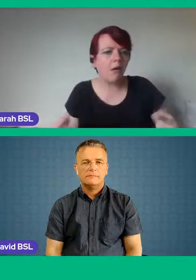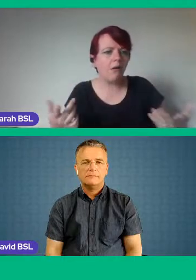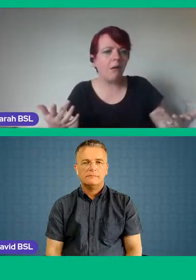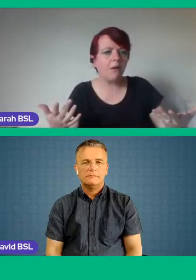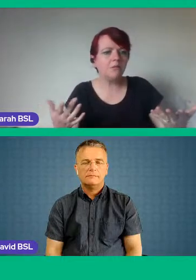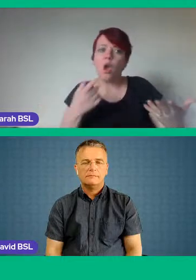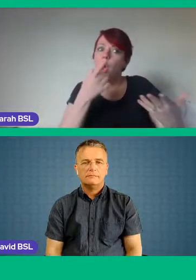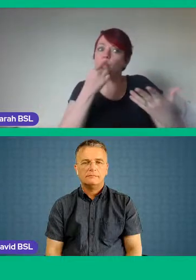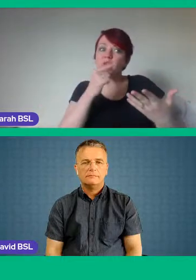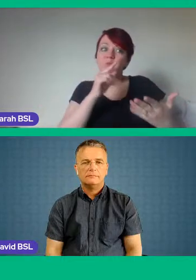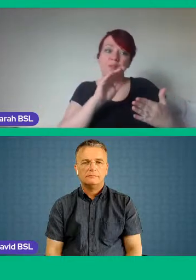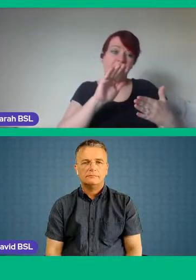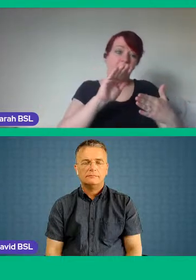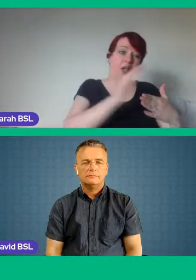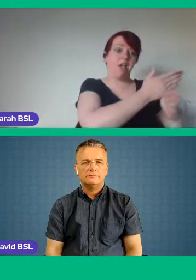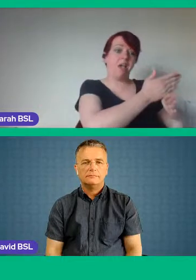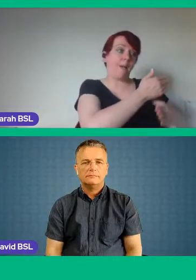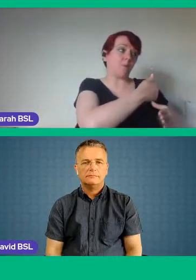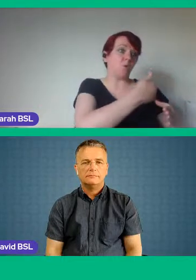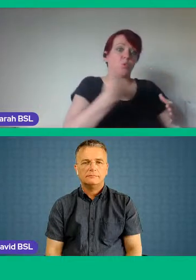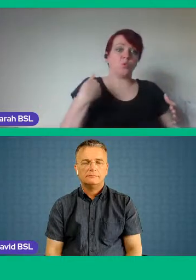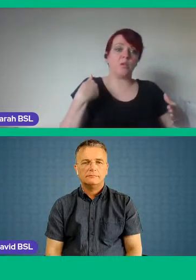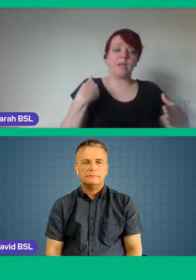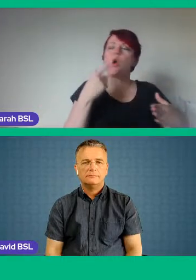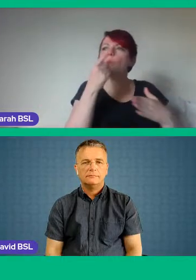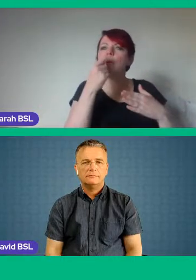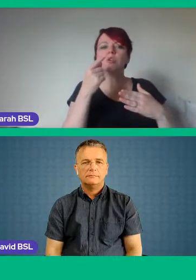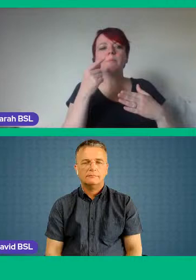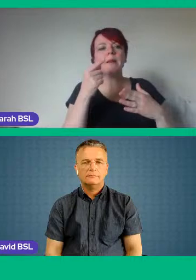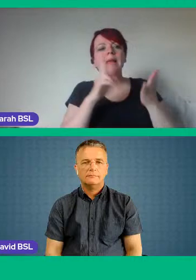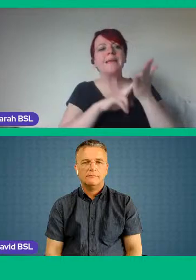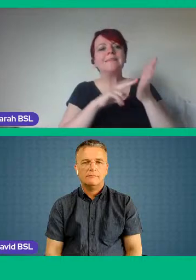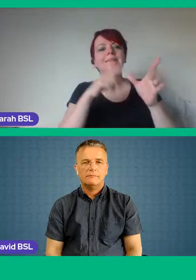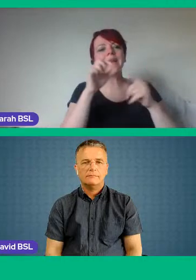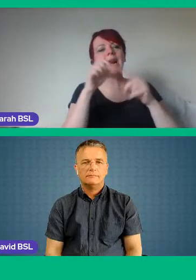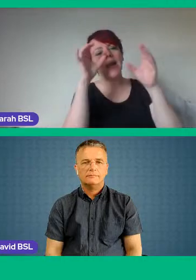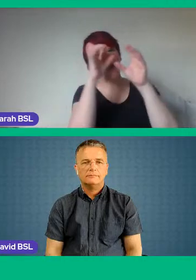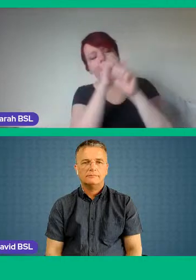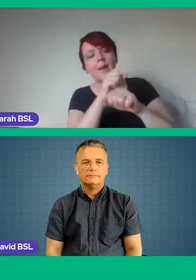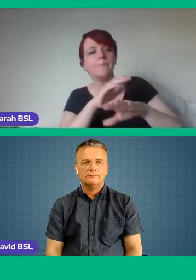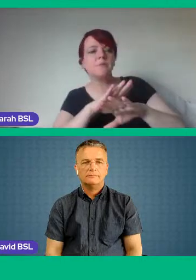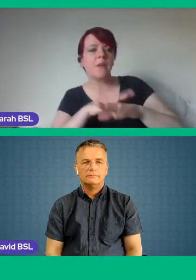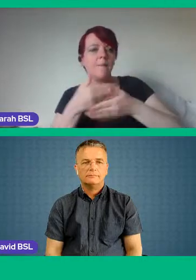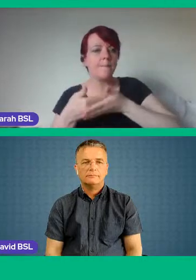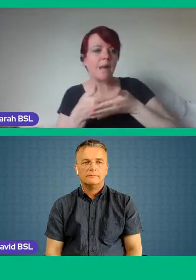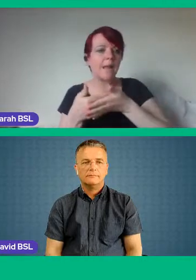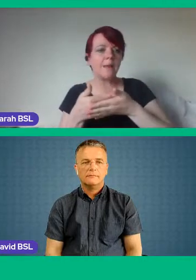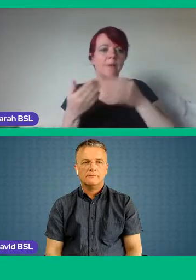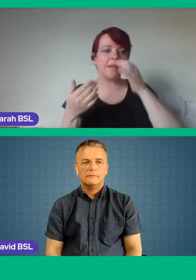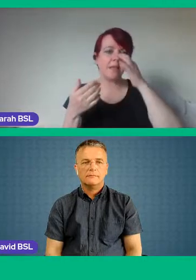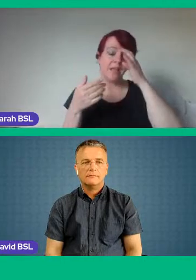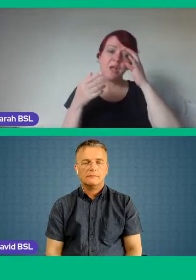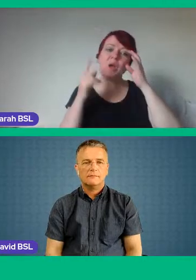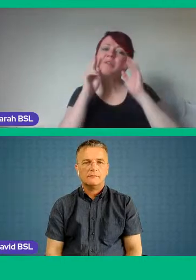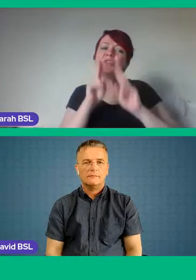If it is first thing in the morning, they get is when the baby is having a nap, looking at the